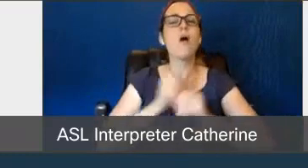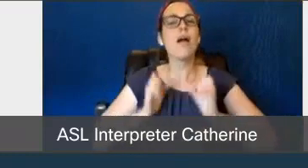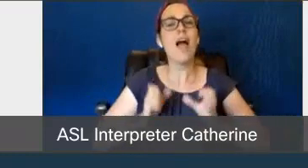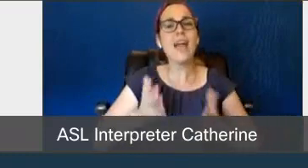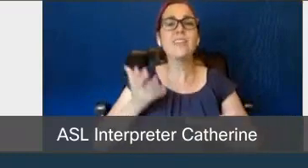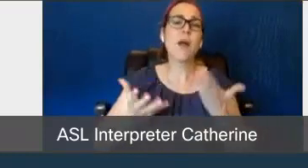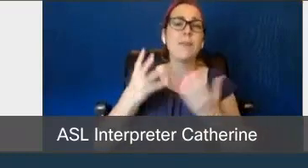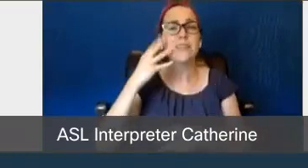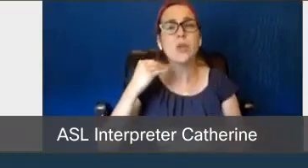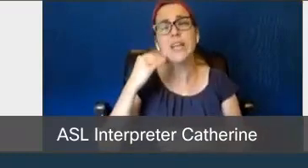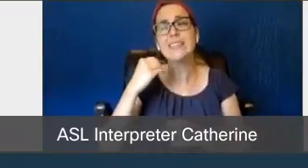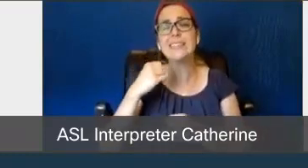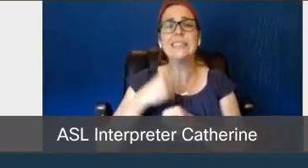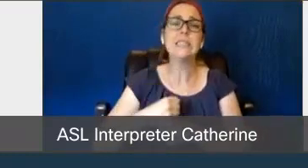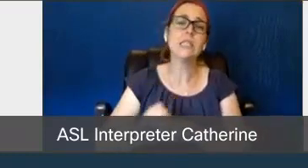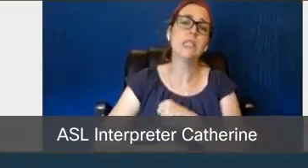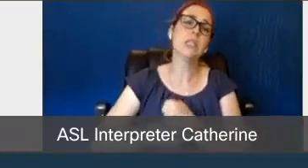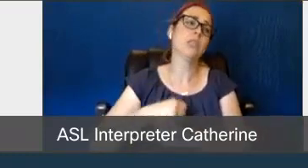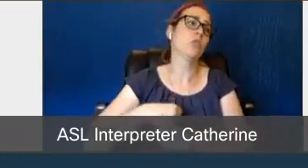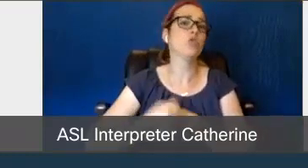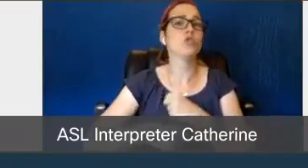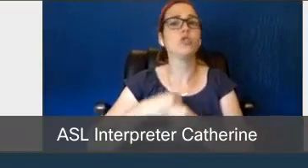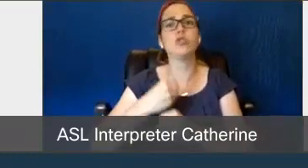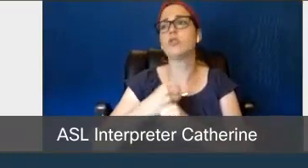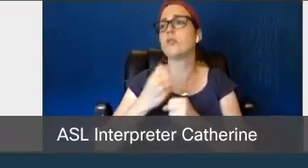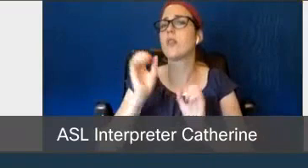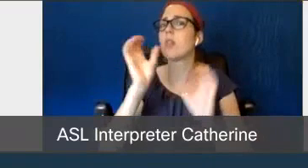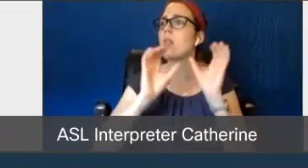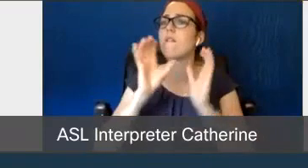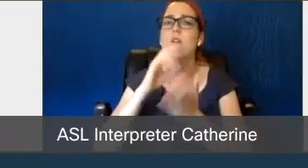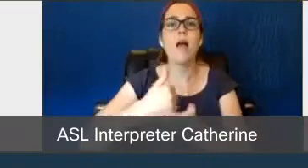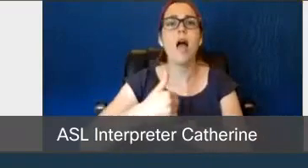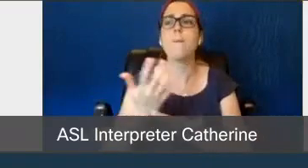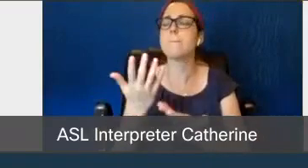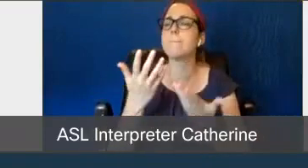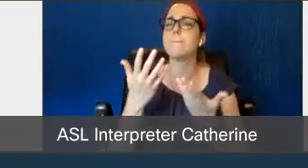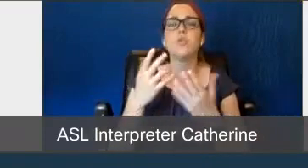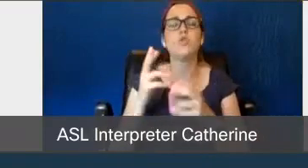where they've been seeking treatment and seeking recovery for some reason, some medical reason maybe some time